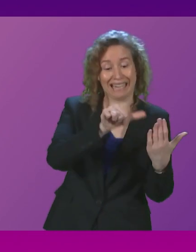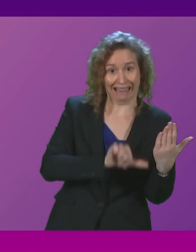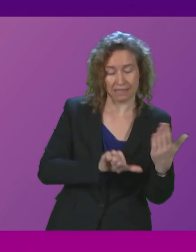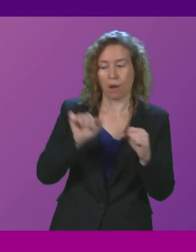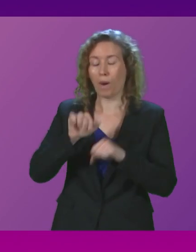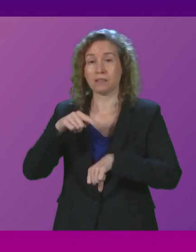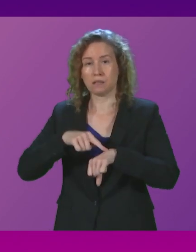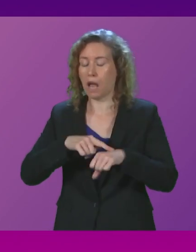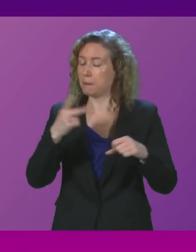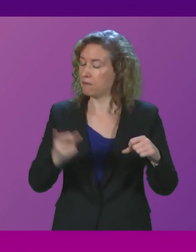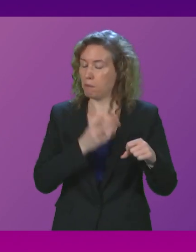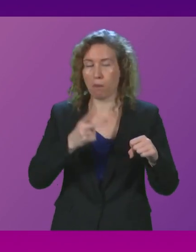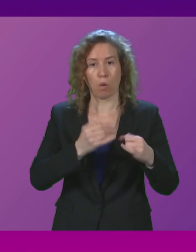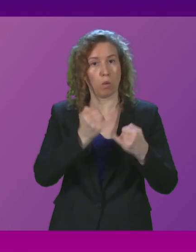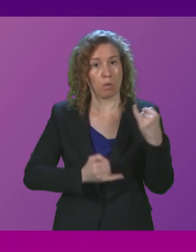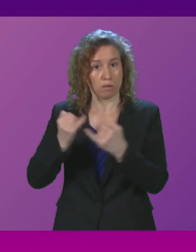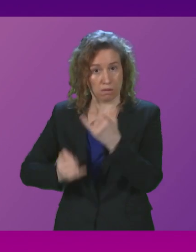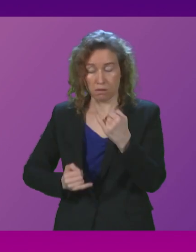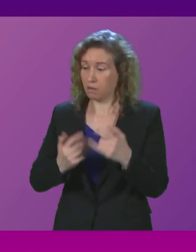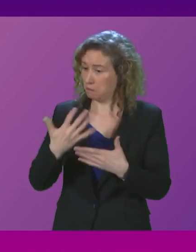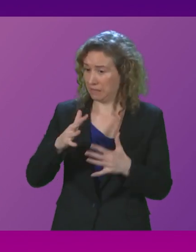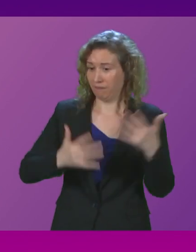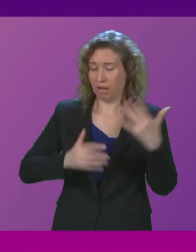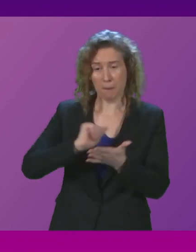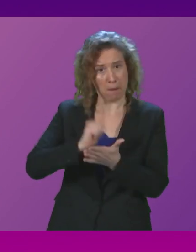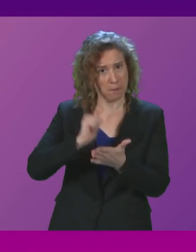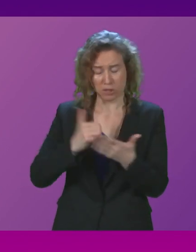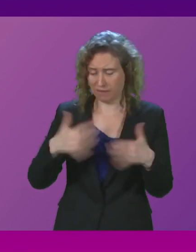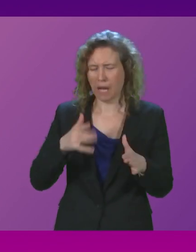The figures are published, so they are there for people to see; I am sure that Anas Sarwar